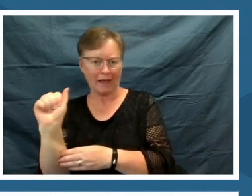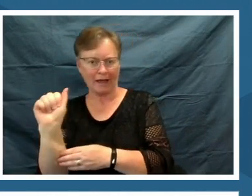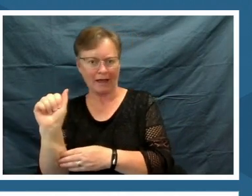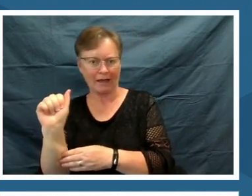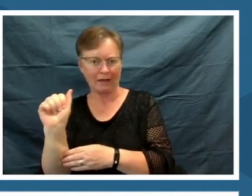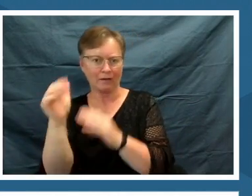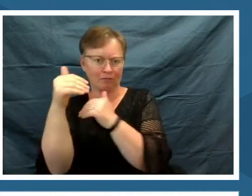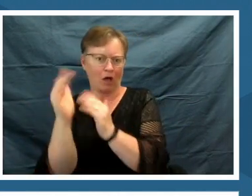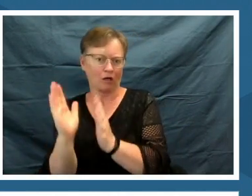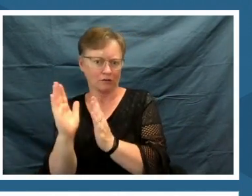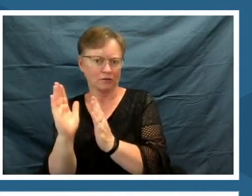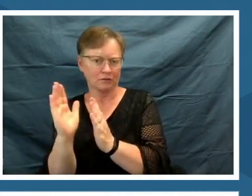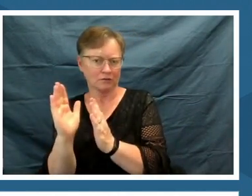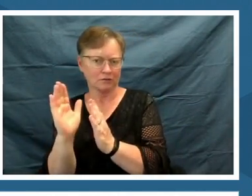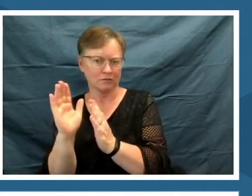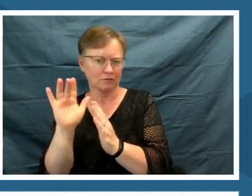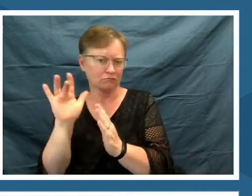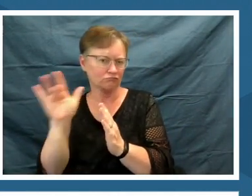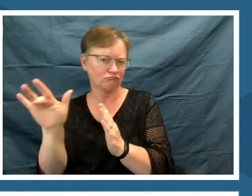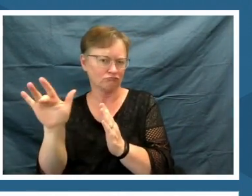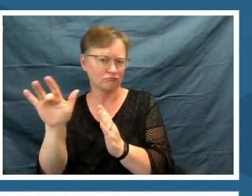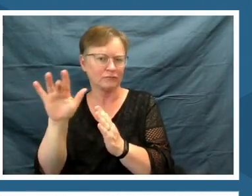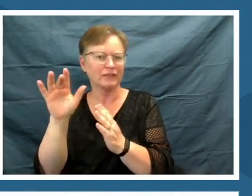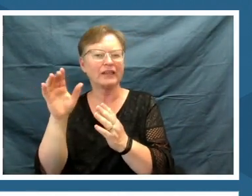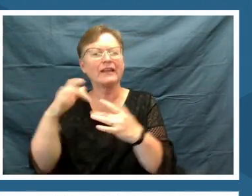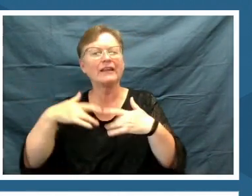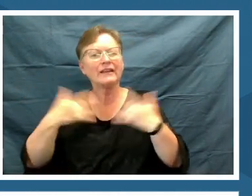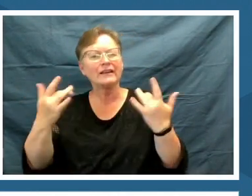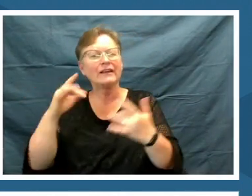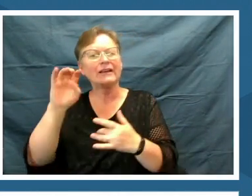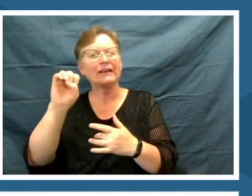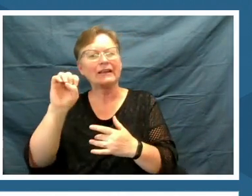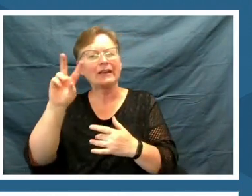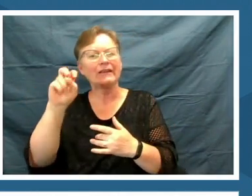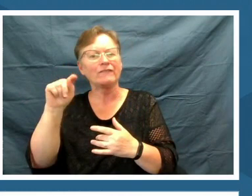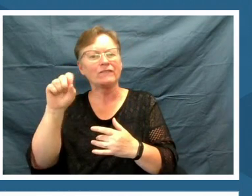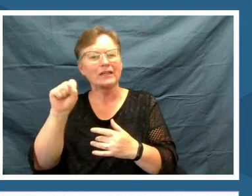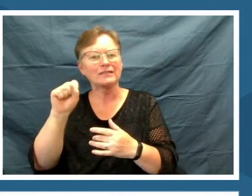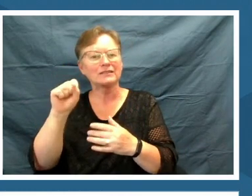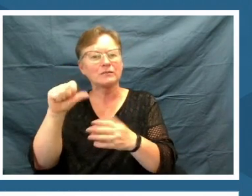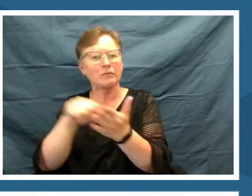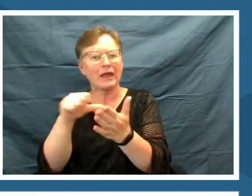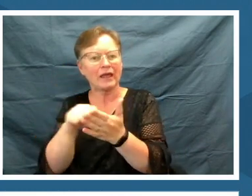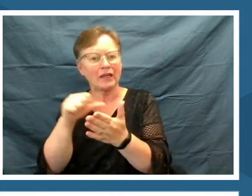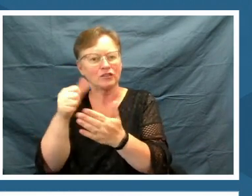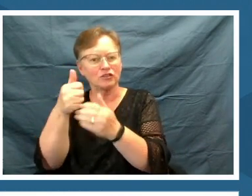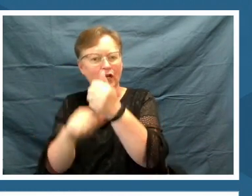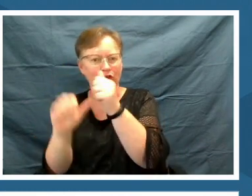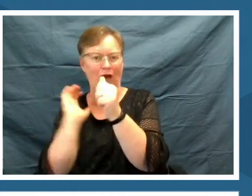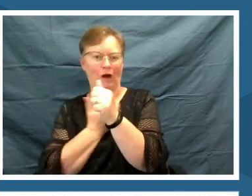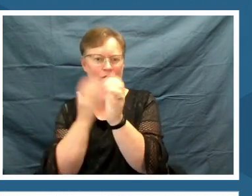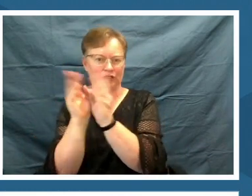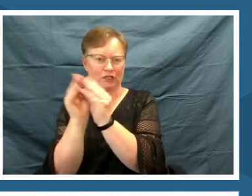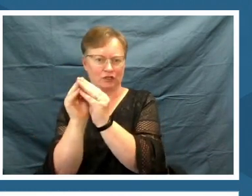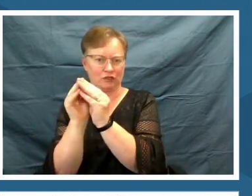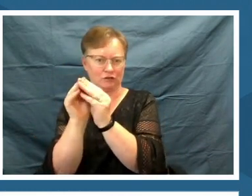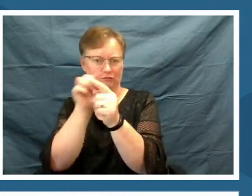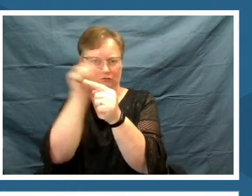that's on the events page right under our session